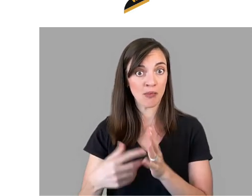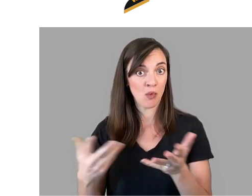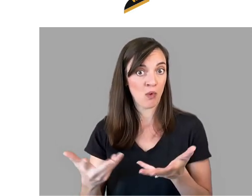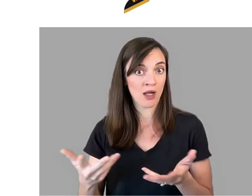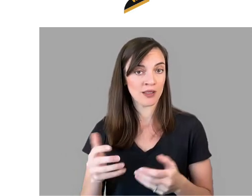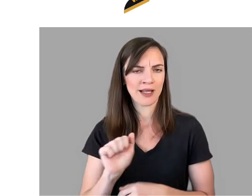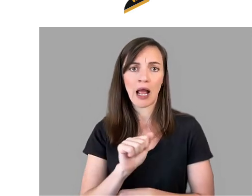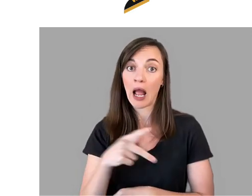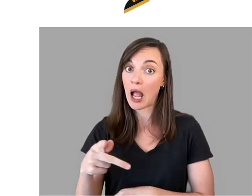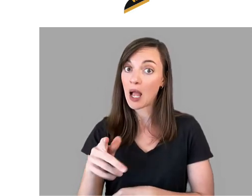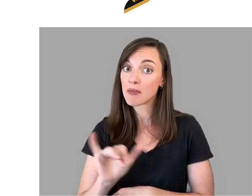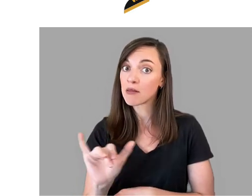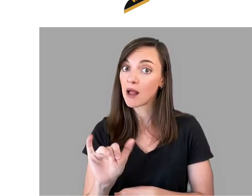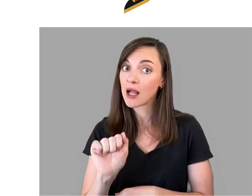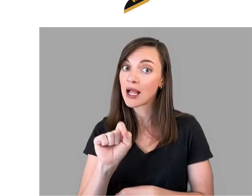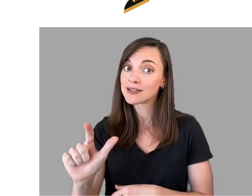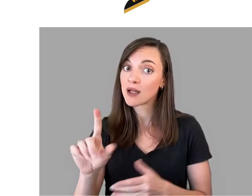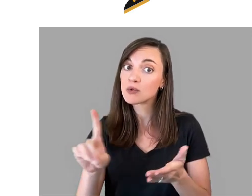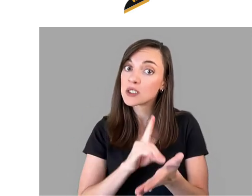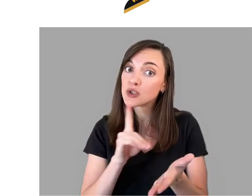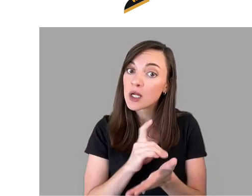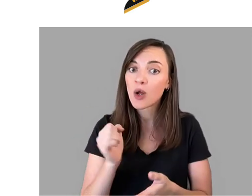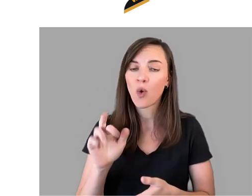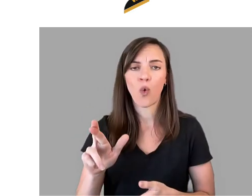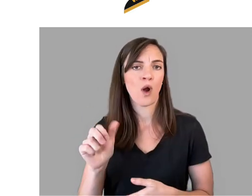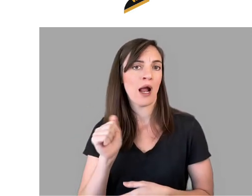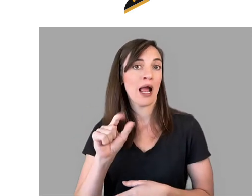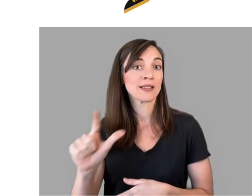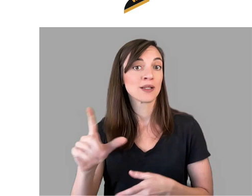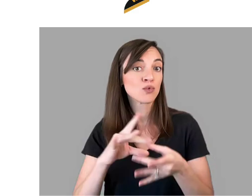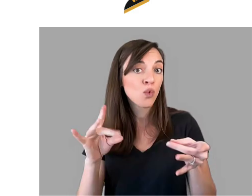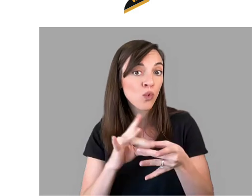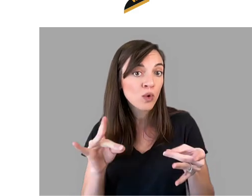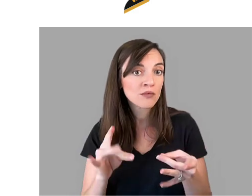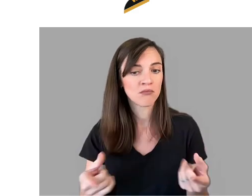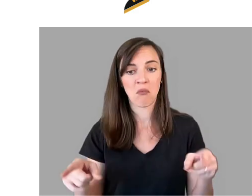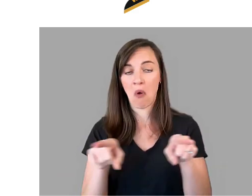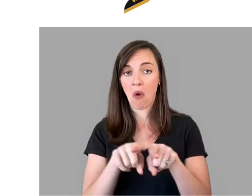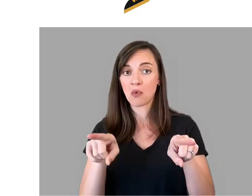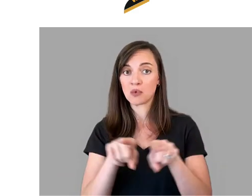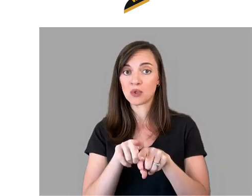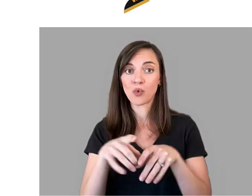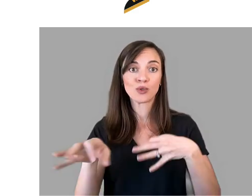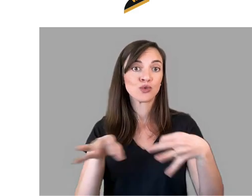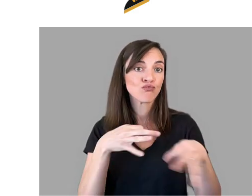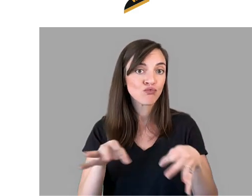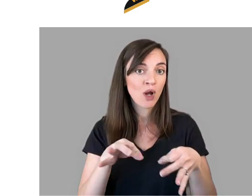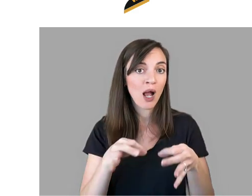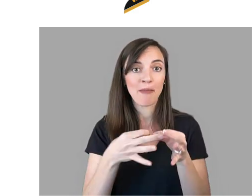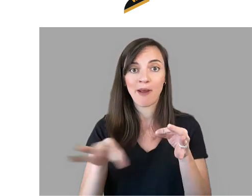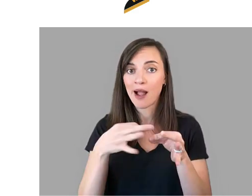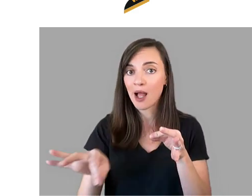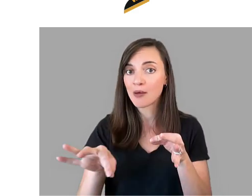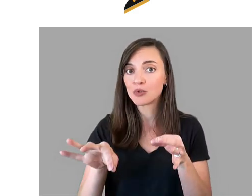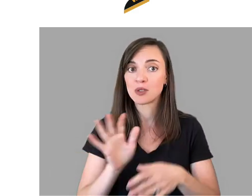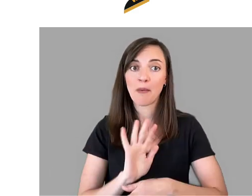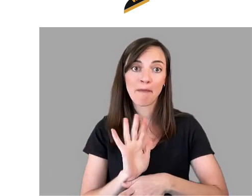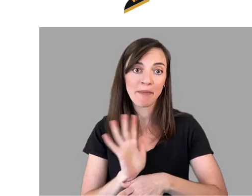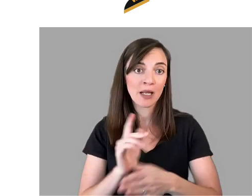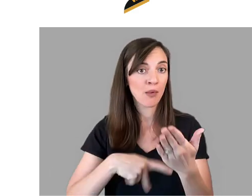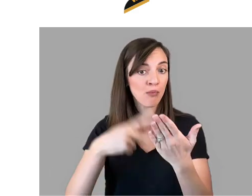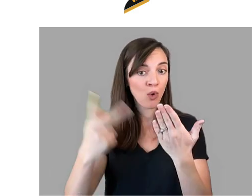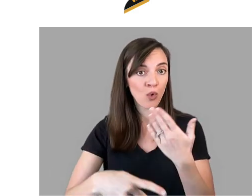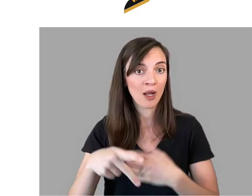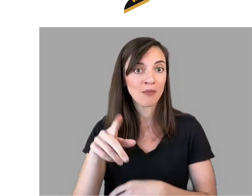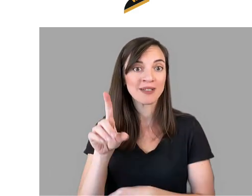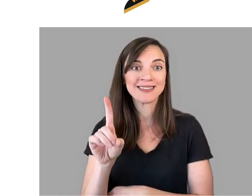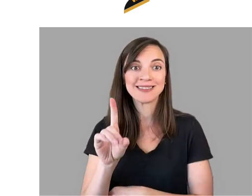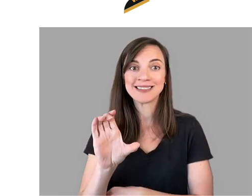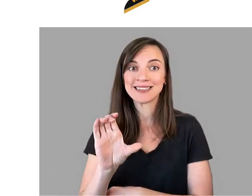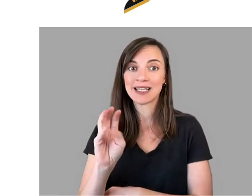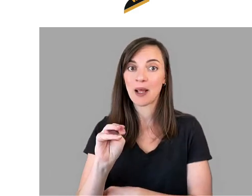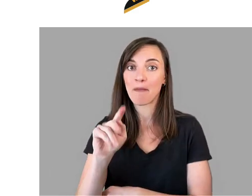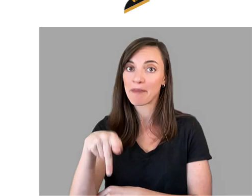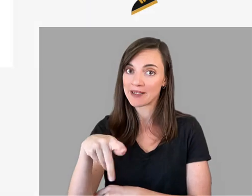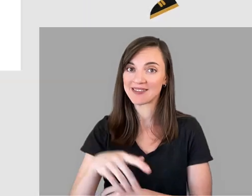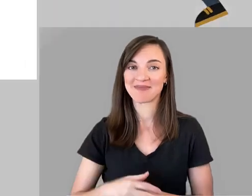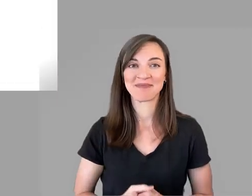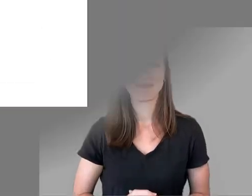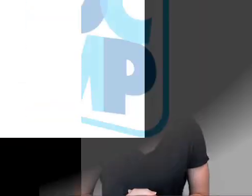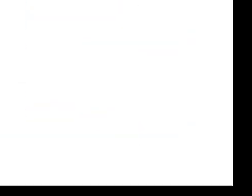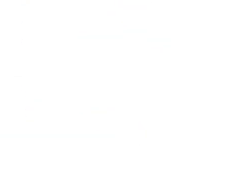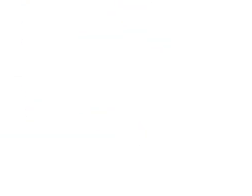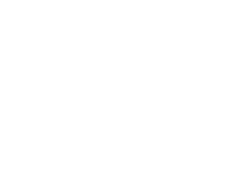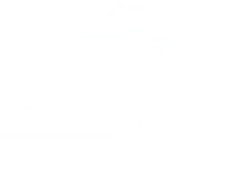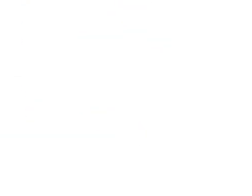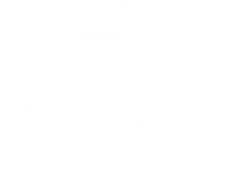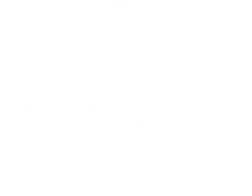or storybook apps or programs like the Described and Captioned Media Center (DCMP).